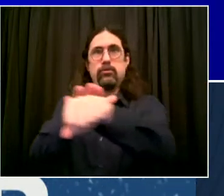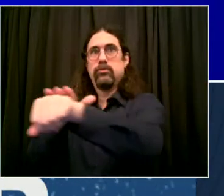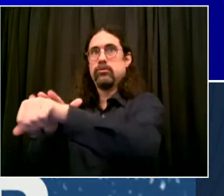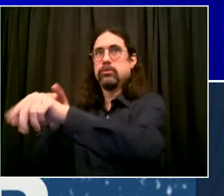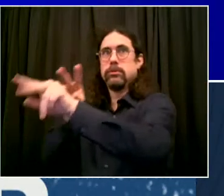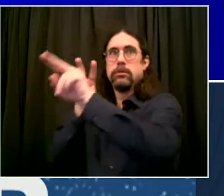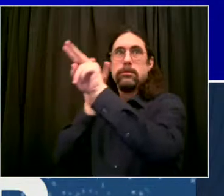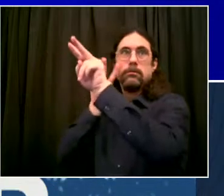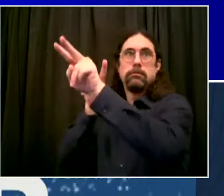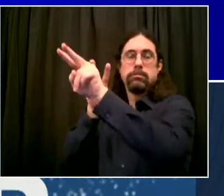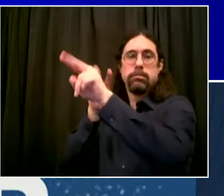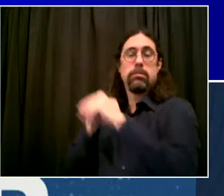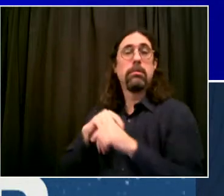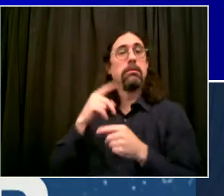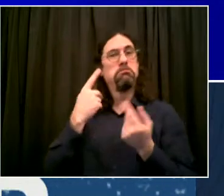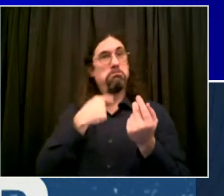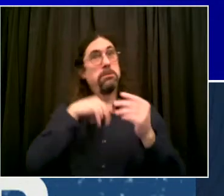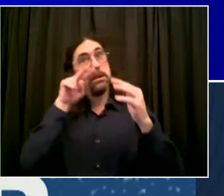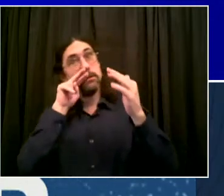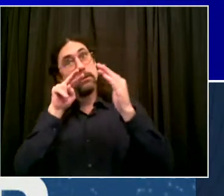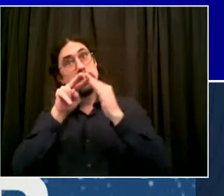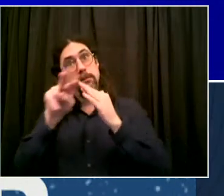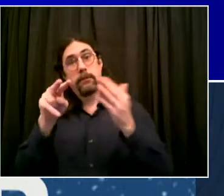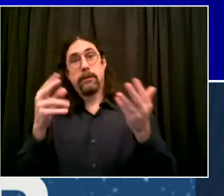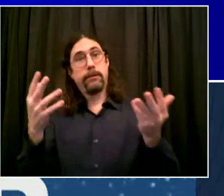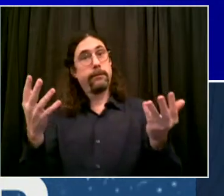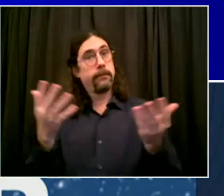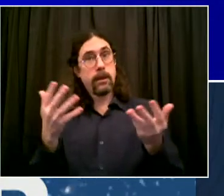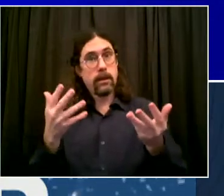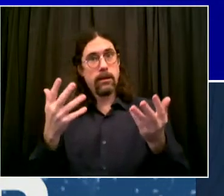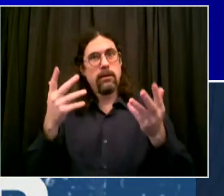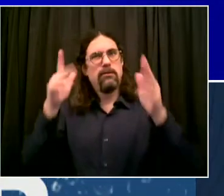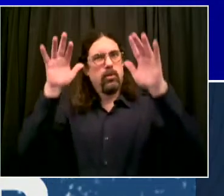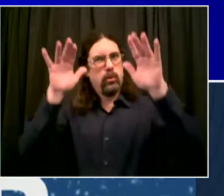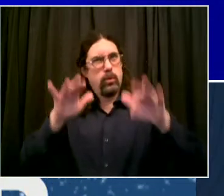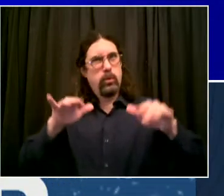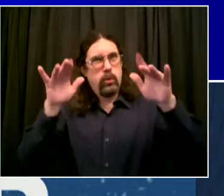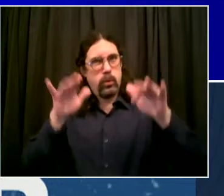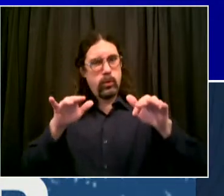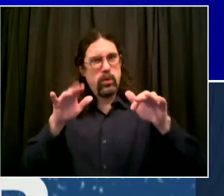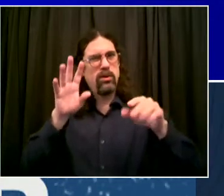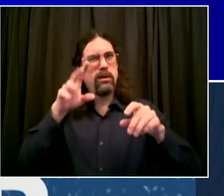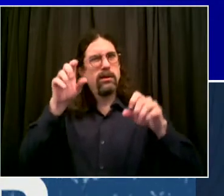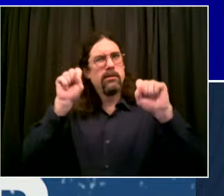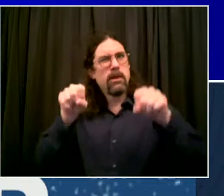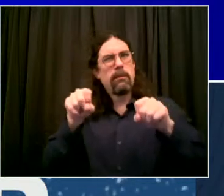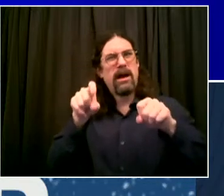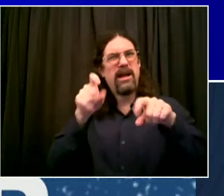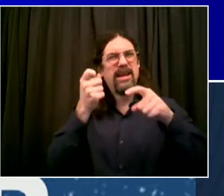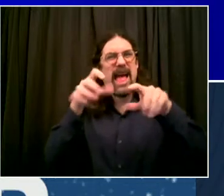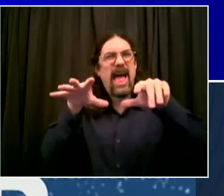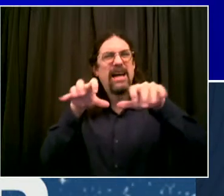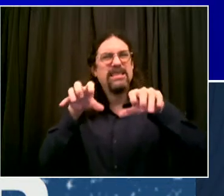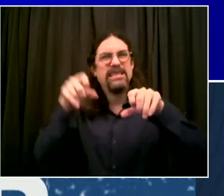WE EXPECT SNOW